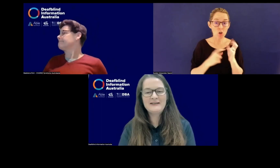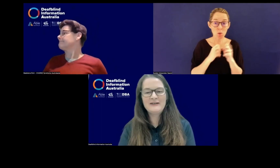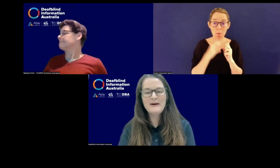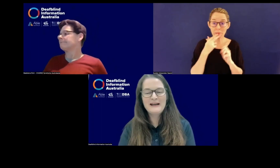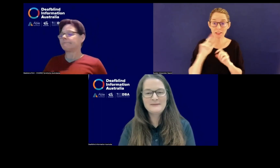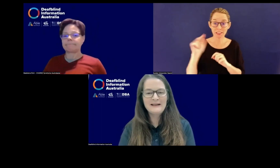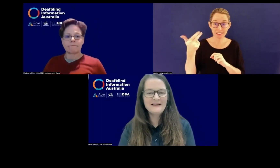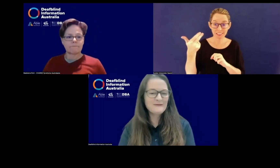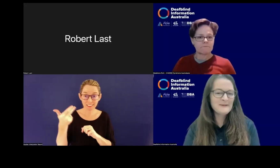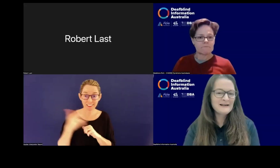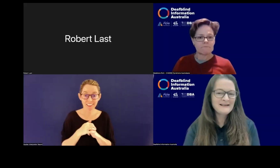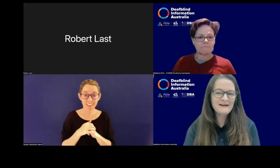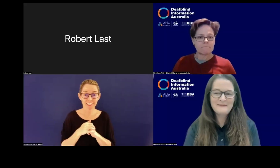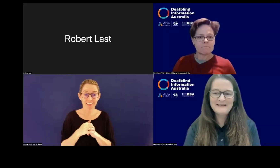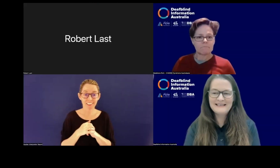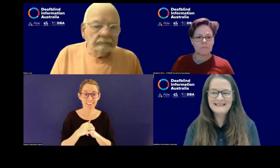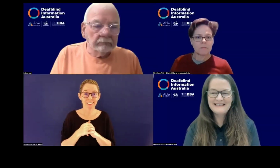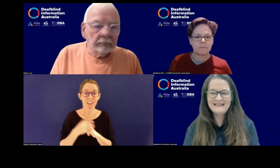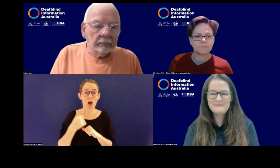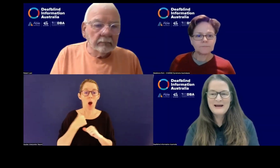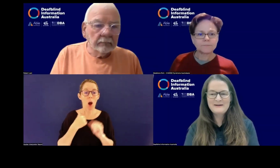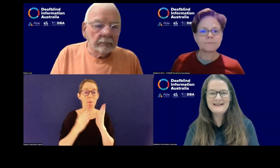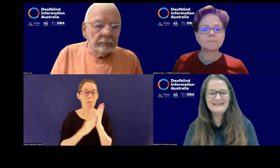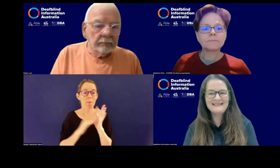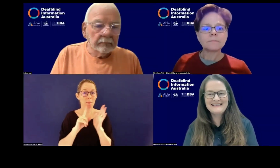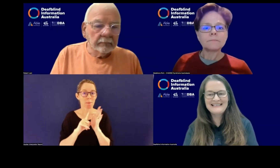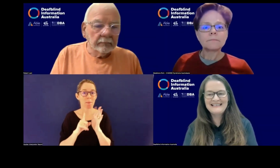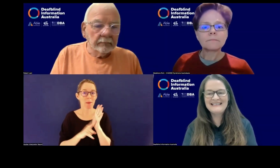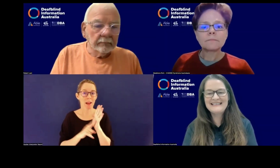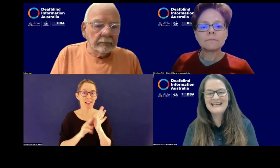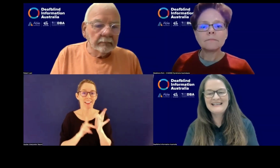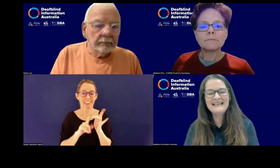Hello, my name is Melanie Robartson. I've been sitting in the background, listening intently,